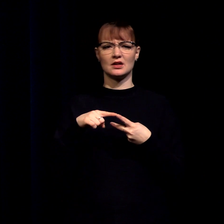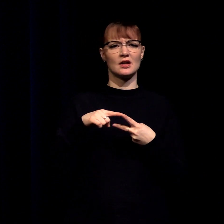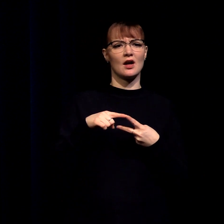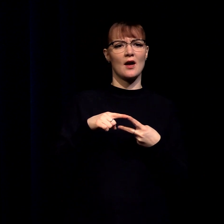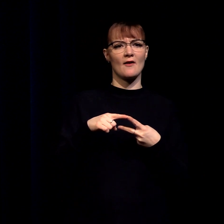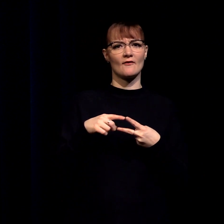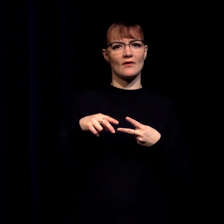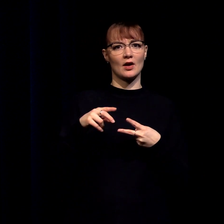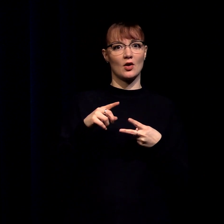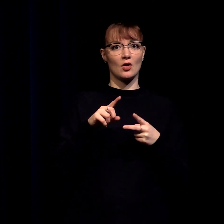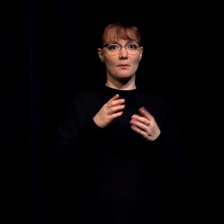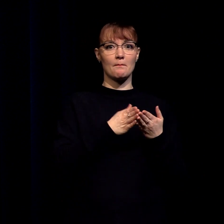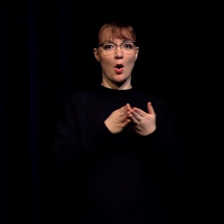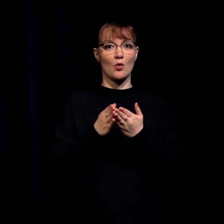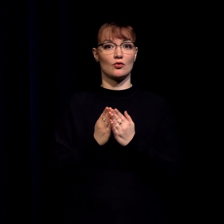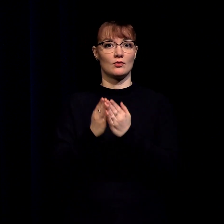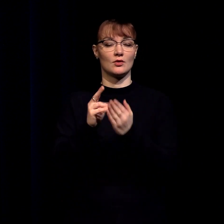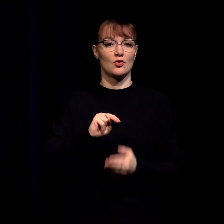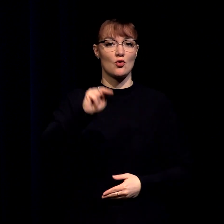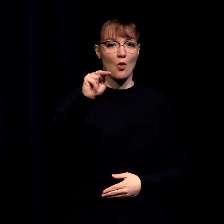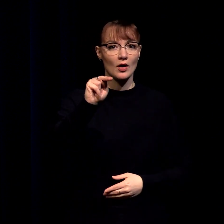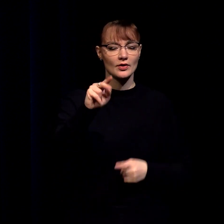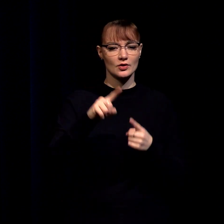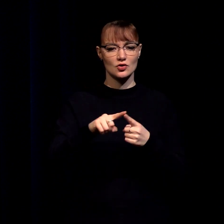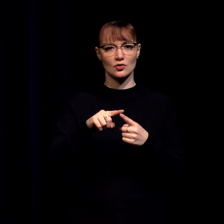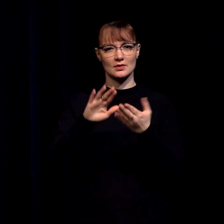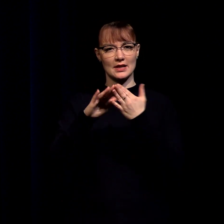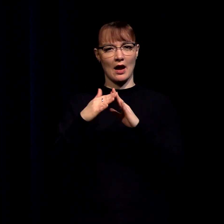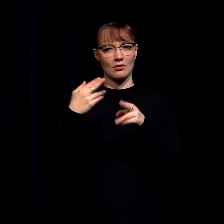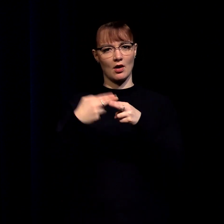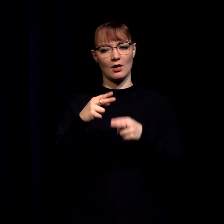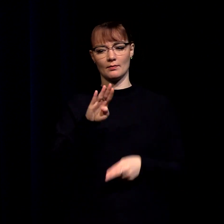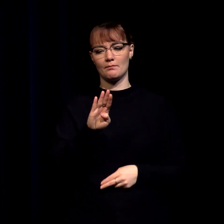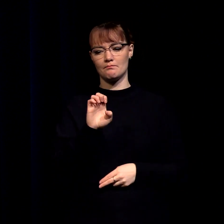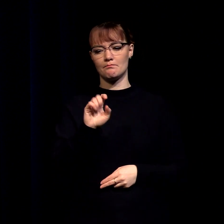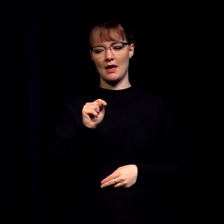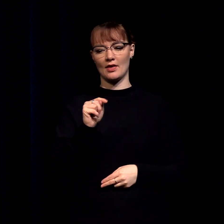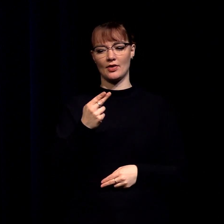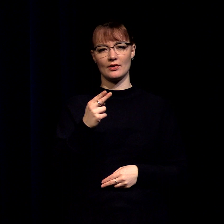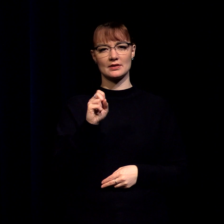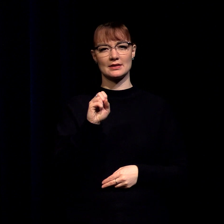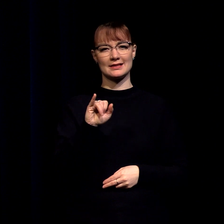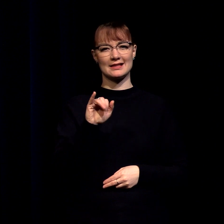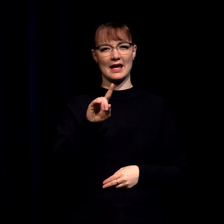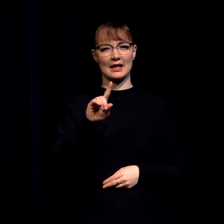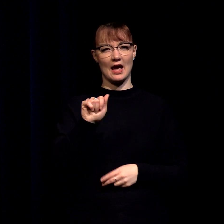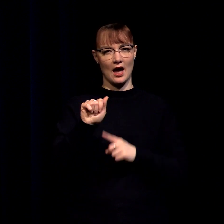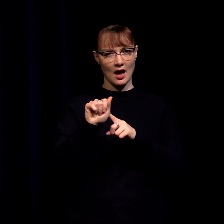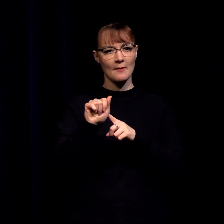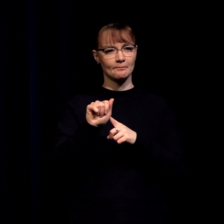north, and it would sail north to this little place called Bethsaida. Bethsaida is this little village that's a fishing